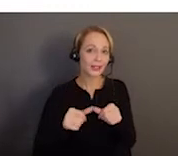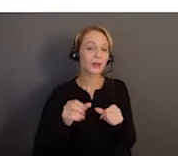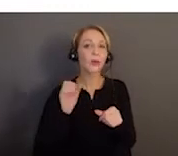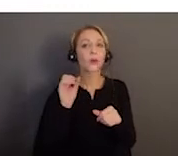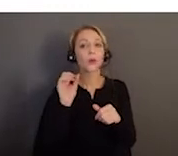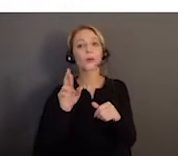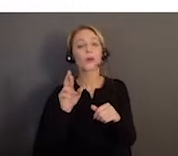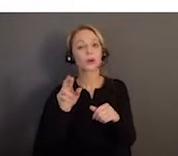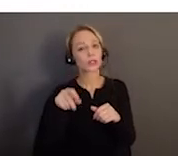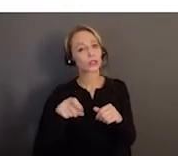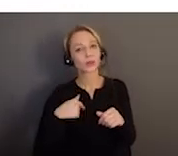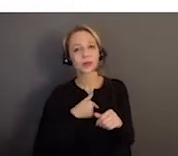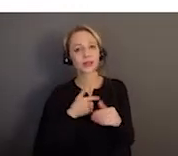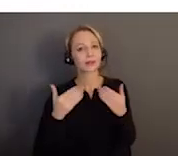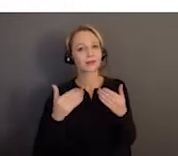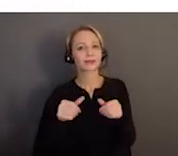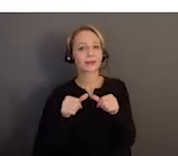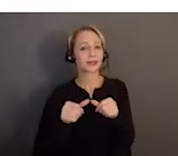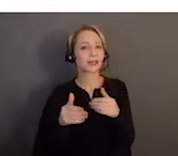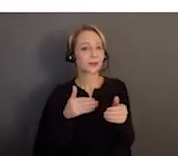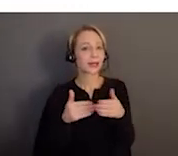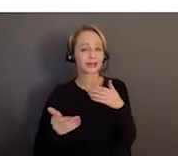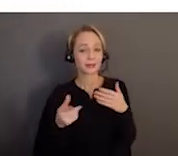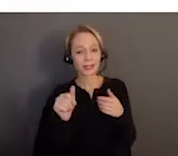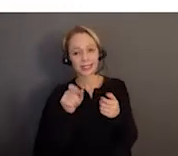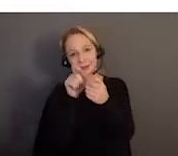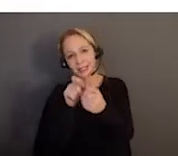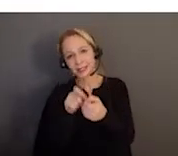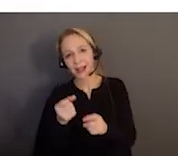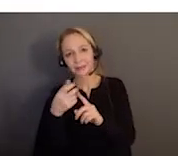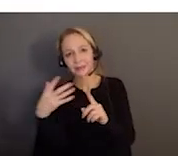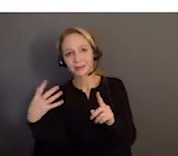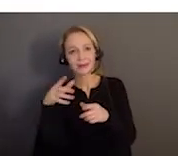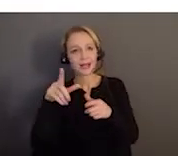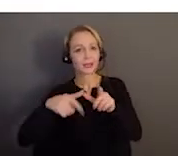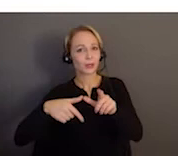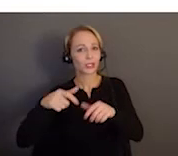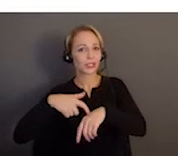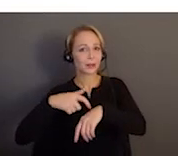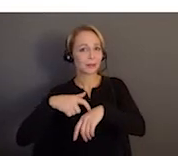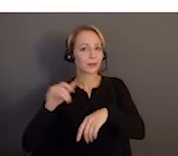CONTINUING OR CONTINUE ANYWAY. YOU CAN SPECIFY AN EXPIRATION TIME AS WELL.